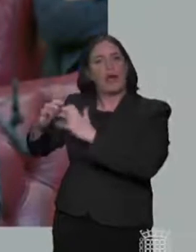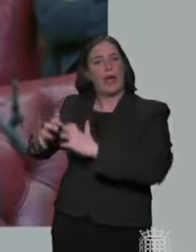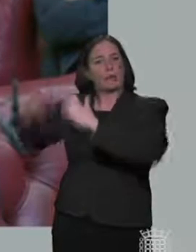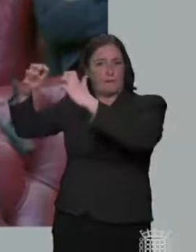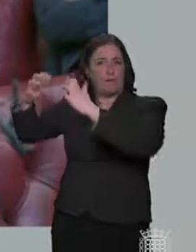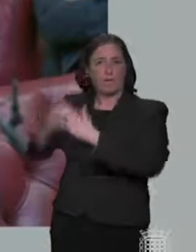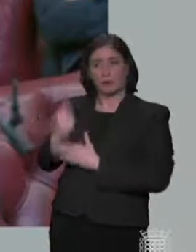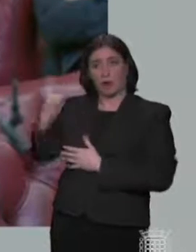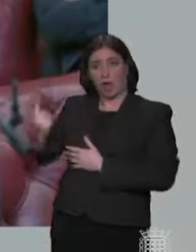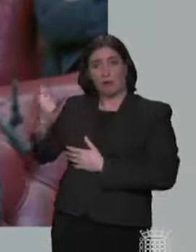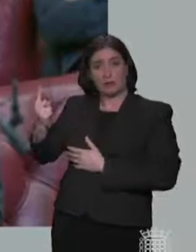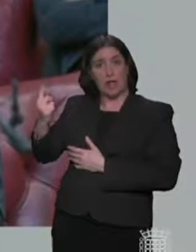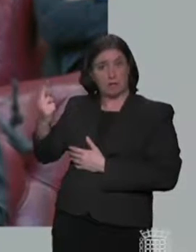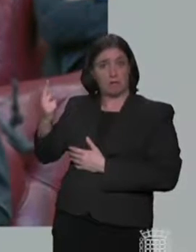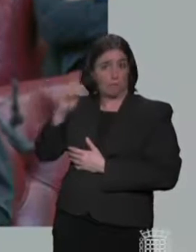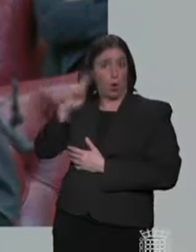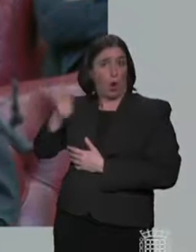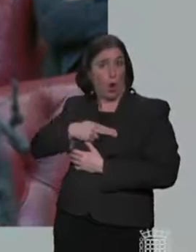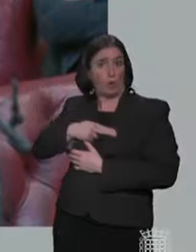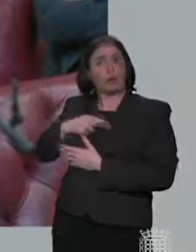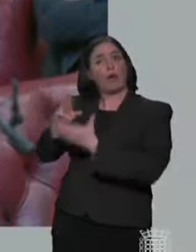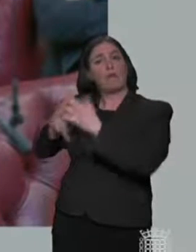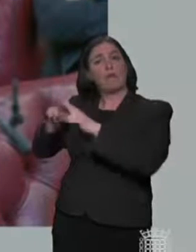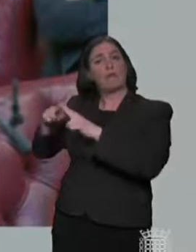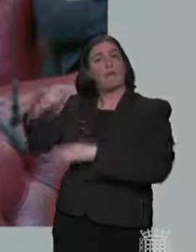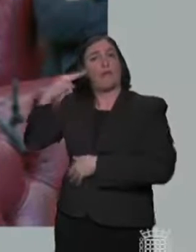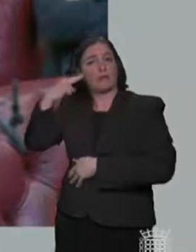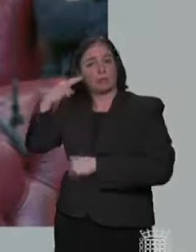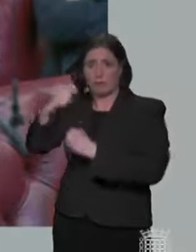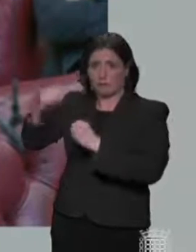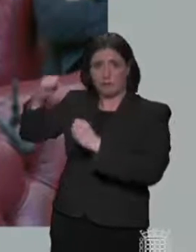challenges of deafness and the importance of richness of sign language and as the parent of